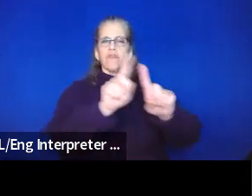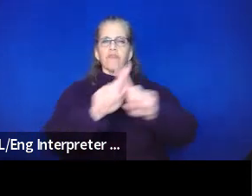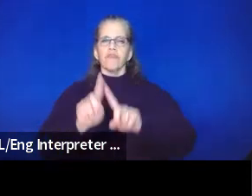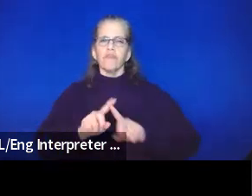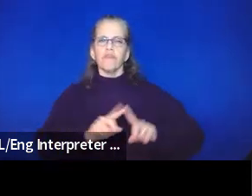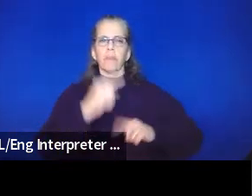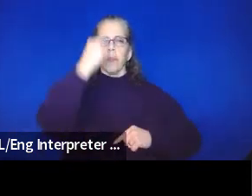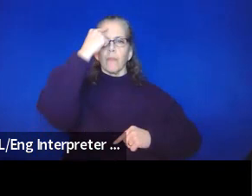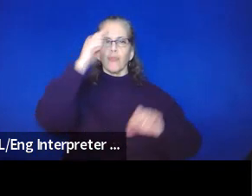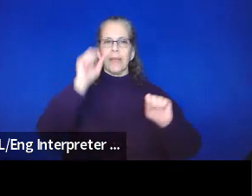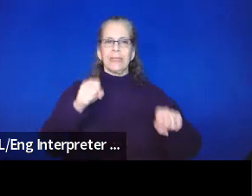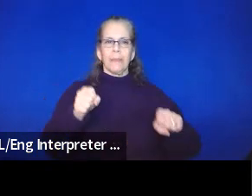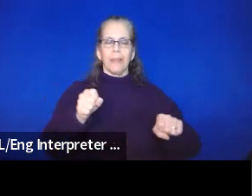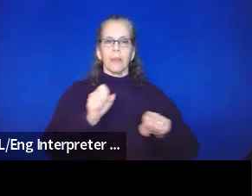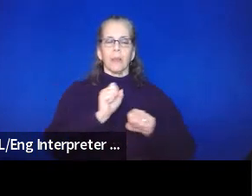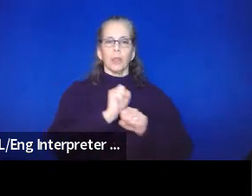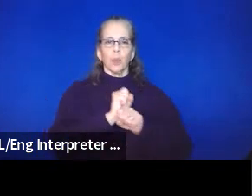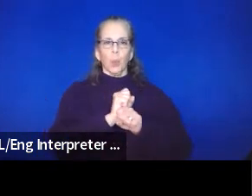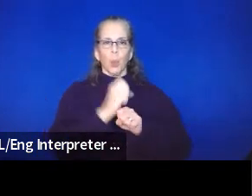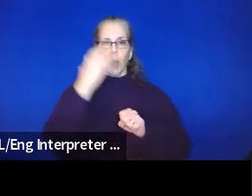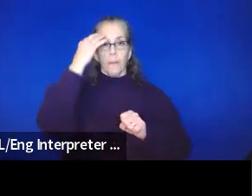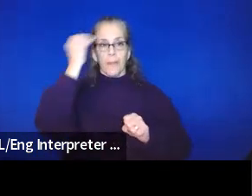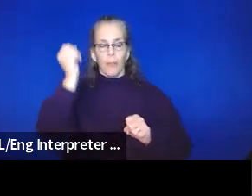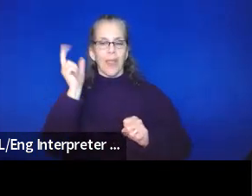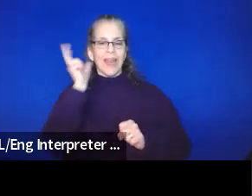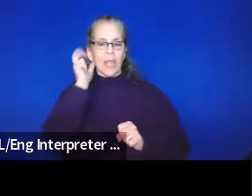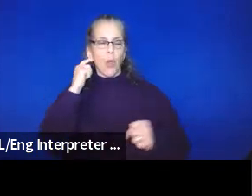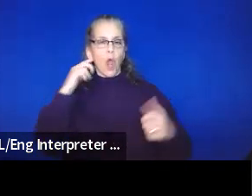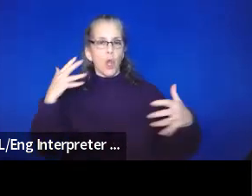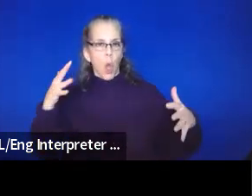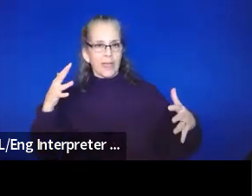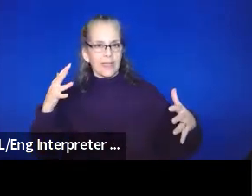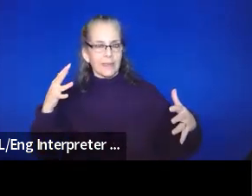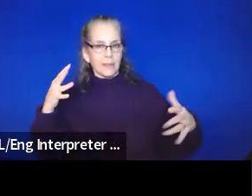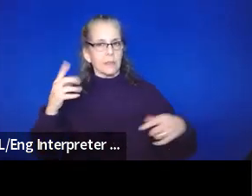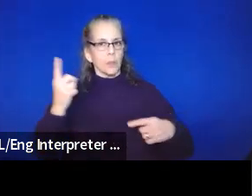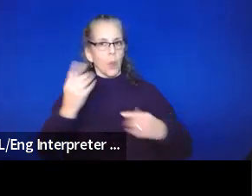techniques to be able to hear in noise. That's one of the primary limiters to cochlear implants.